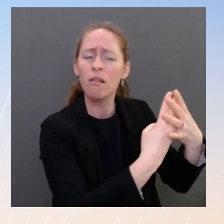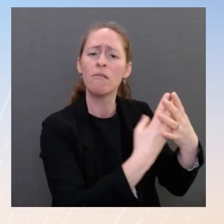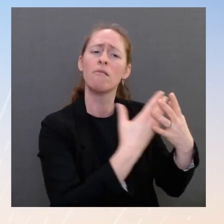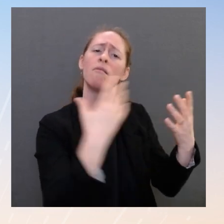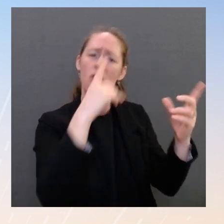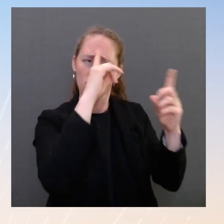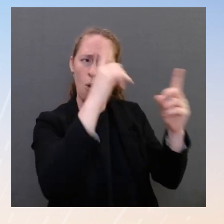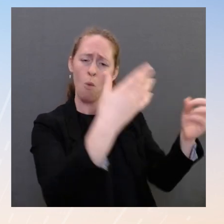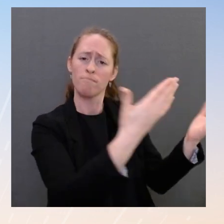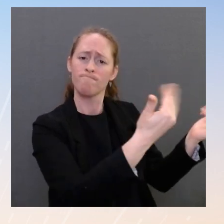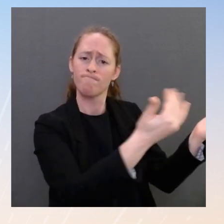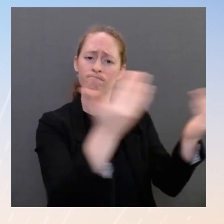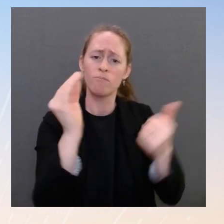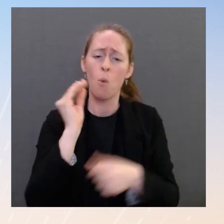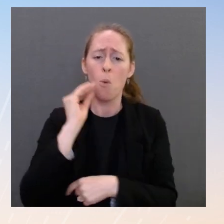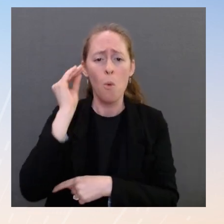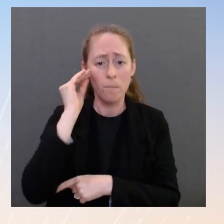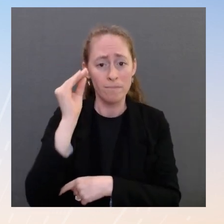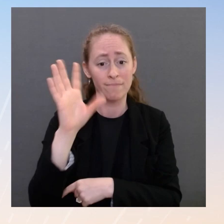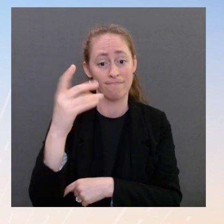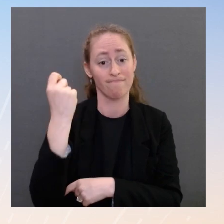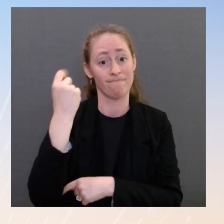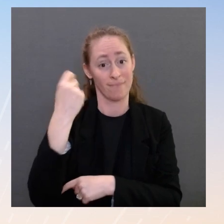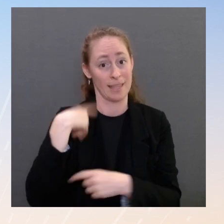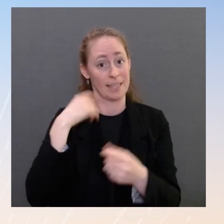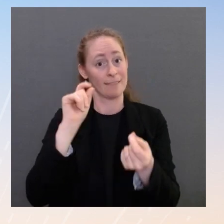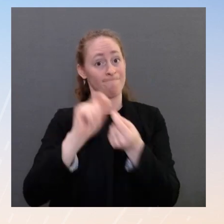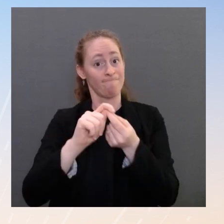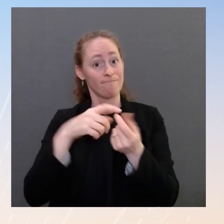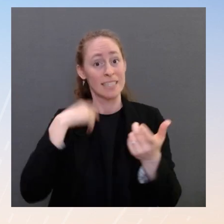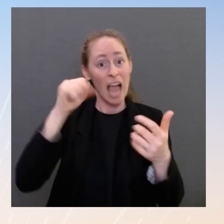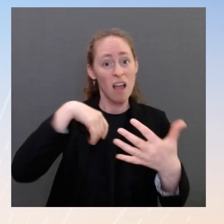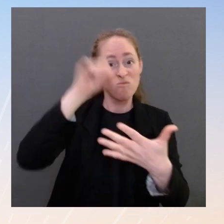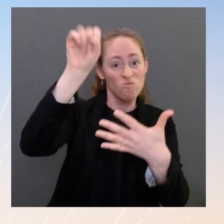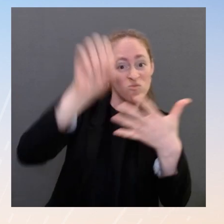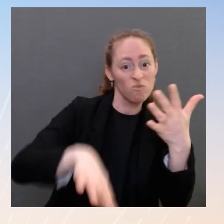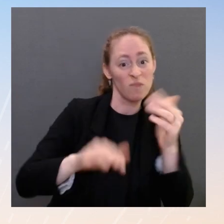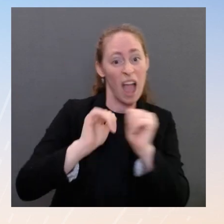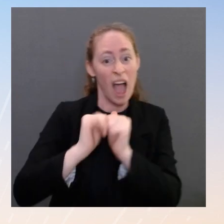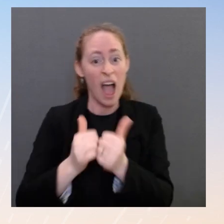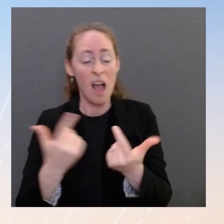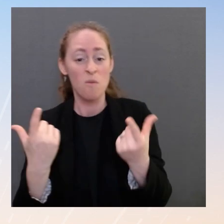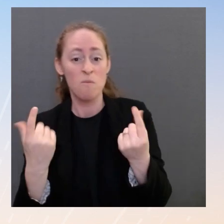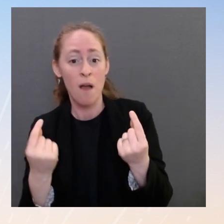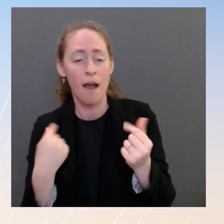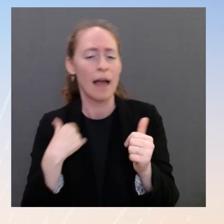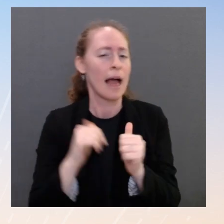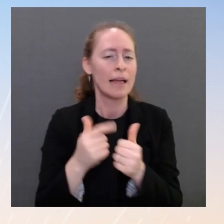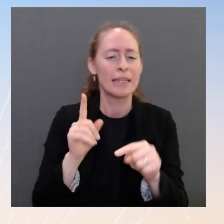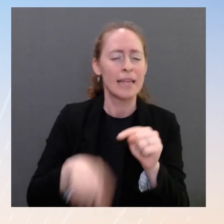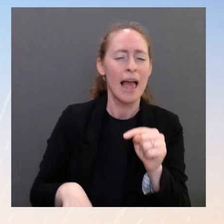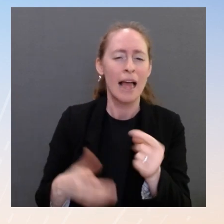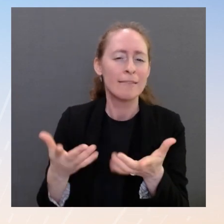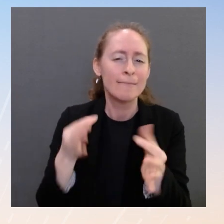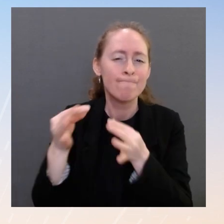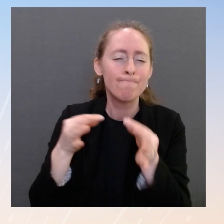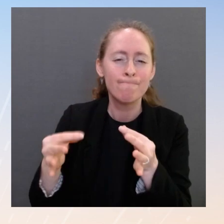what processes or approaches we're going to take for those moving forward. The Press: And is there a concern that now it's not just detaining Americans